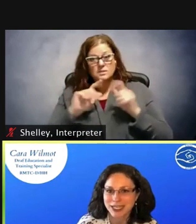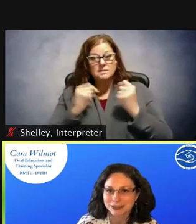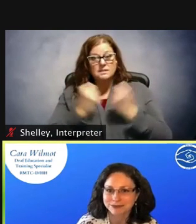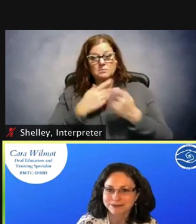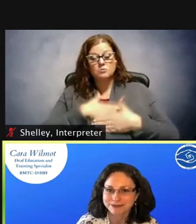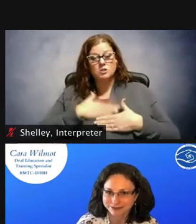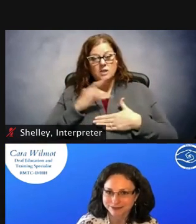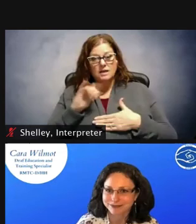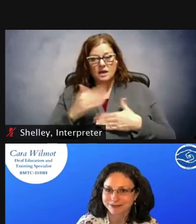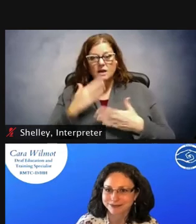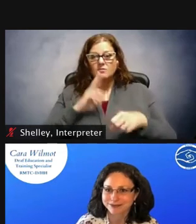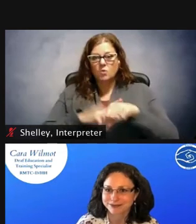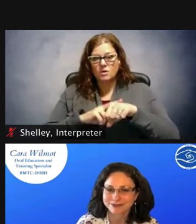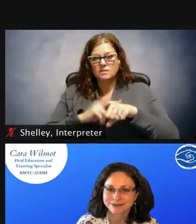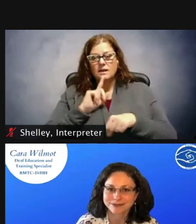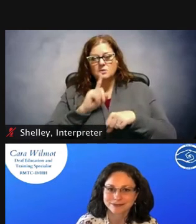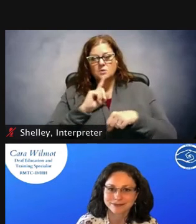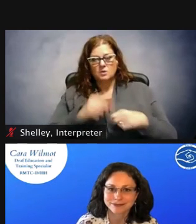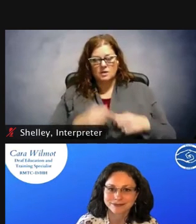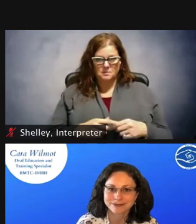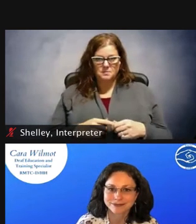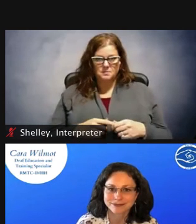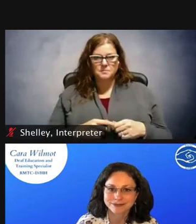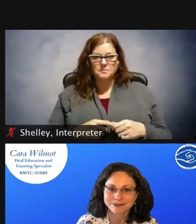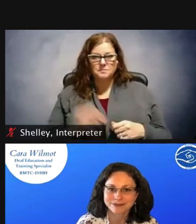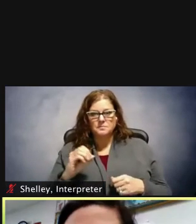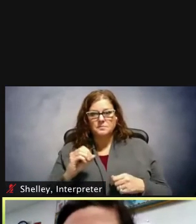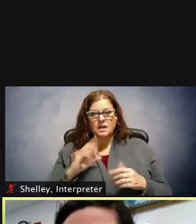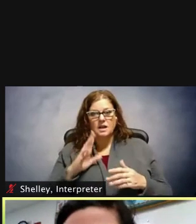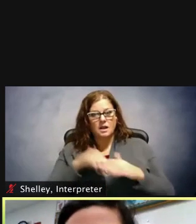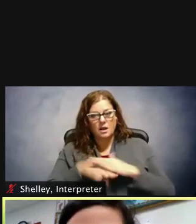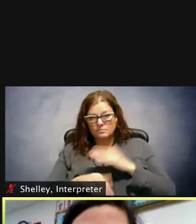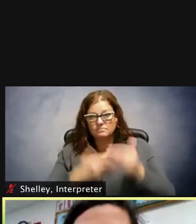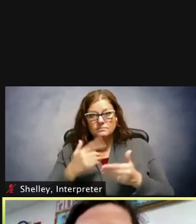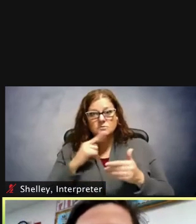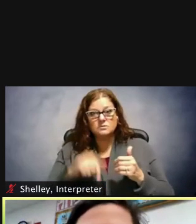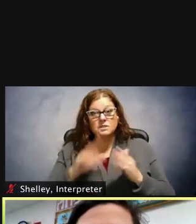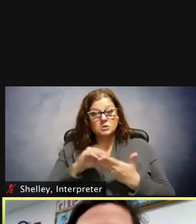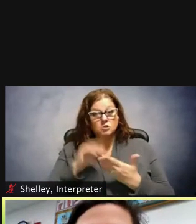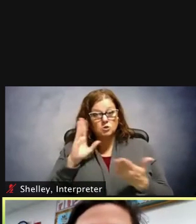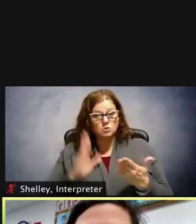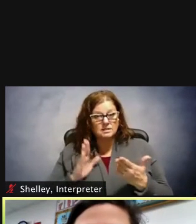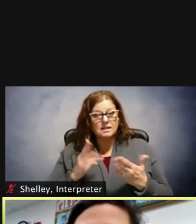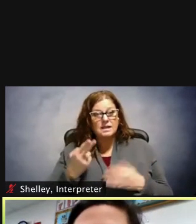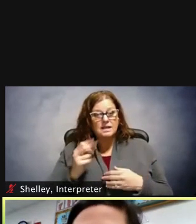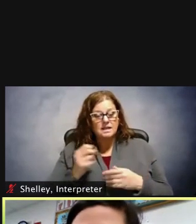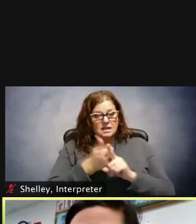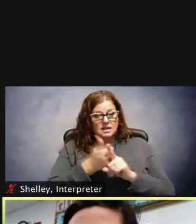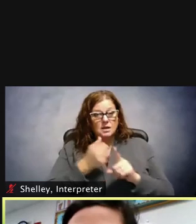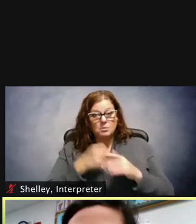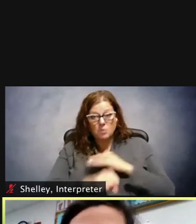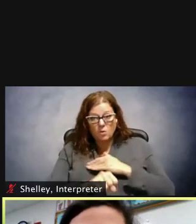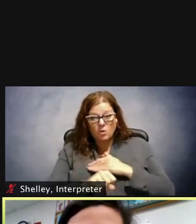[OLIVIA] Of course absolutely. So jumping right in to this student. He was born in Honduras with a